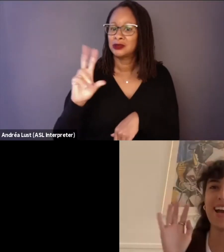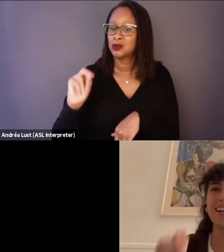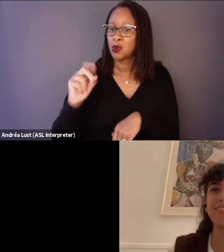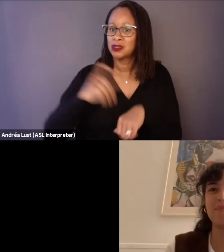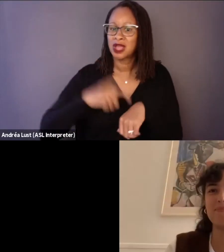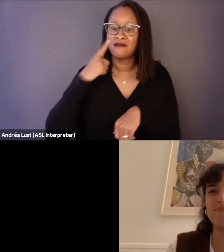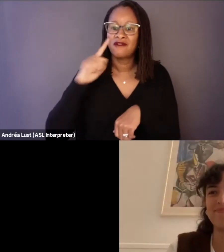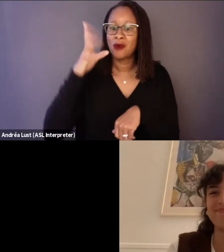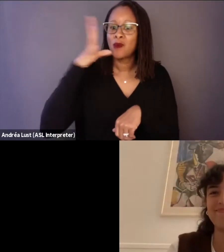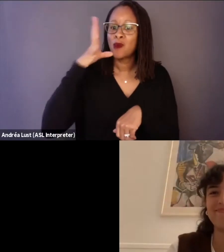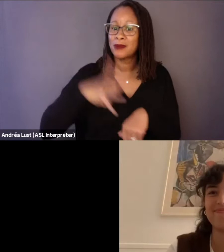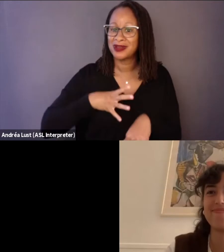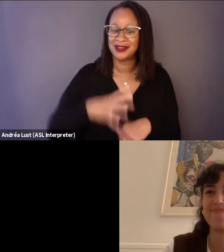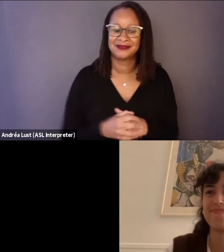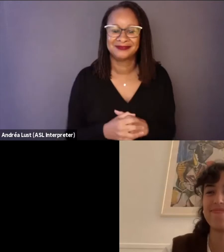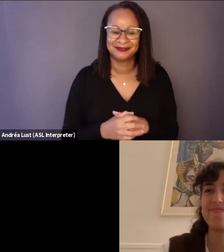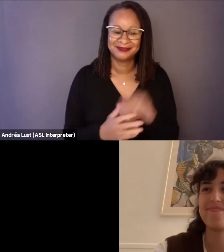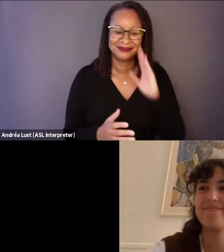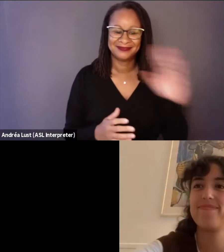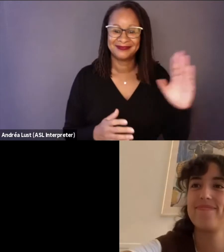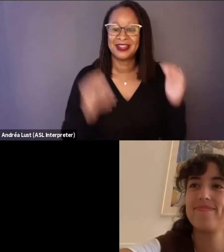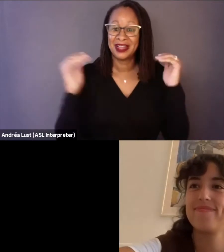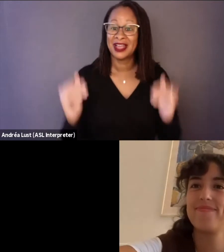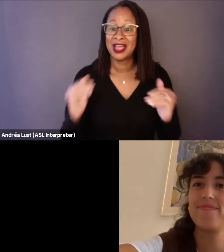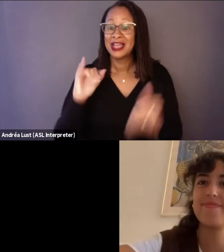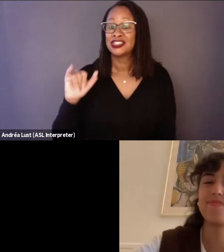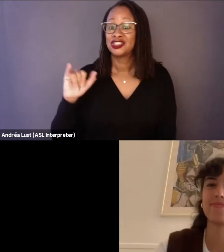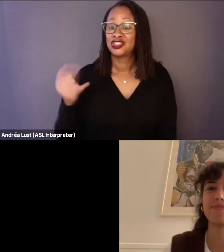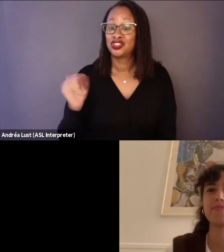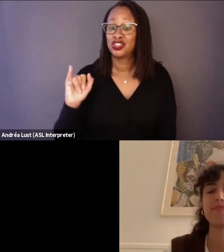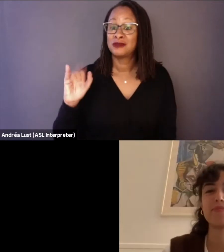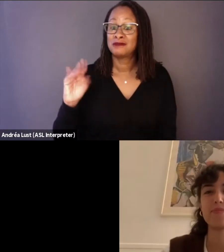Hi. - Hello. Next is Jimmy Goldblum of "A Broken House".